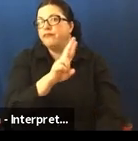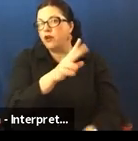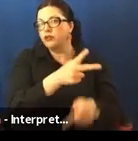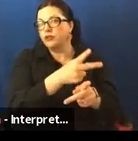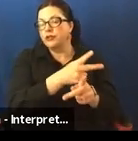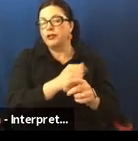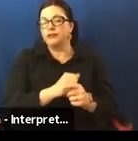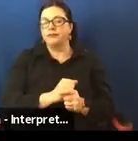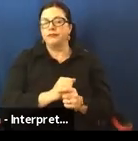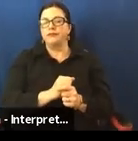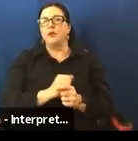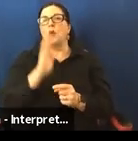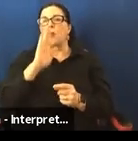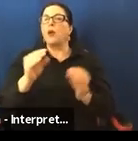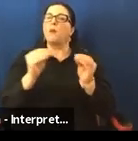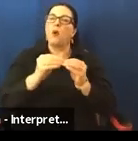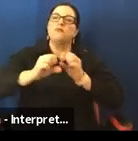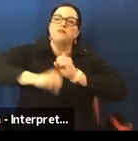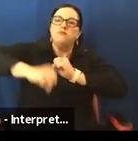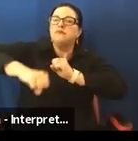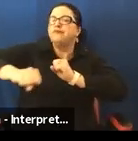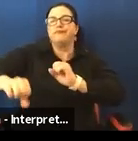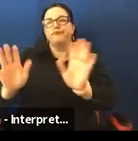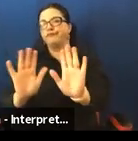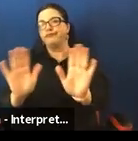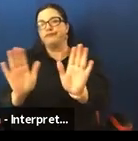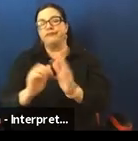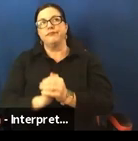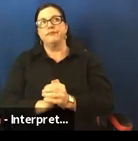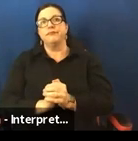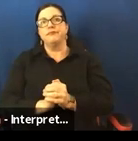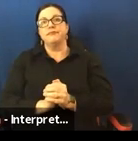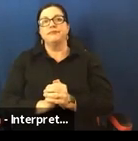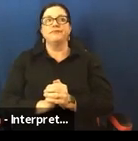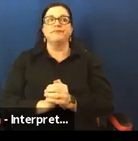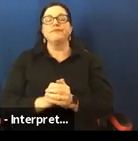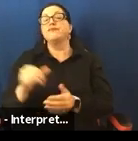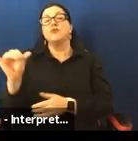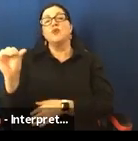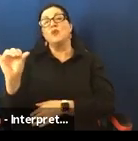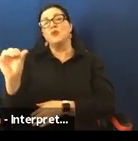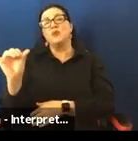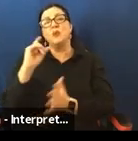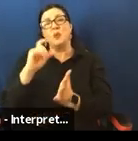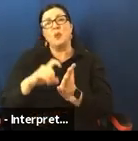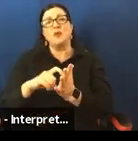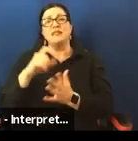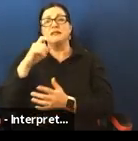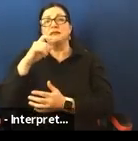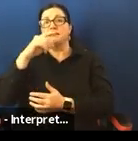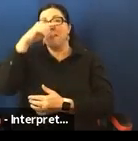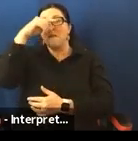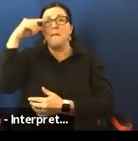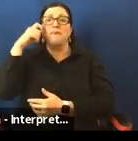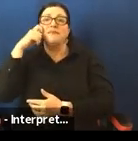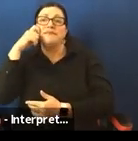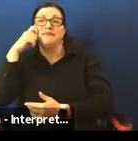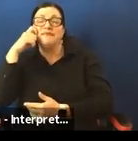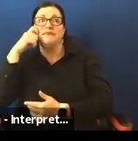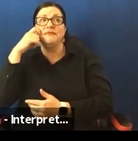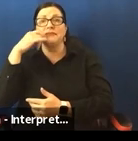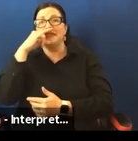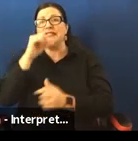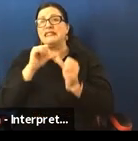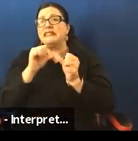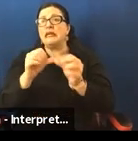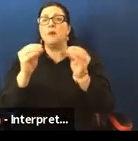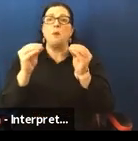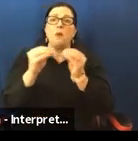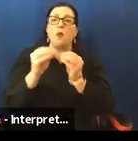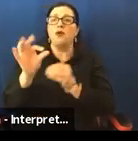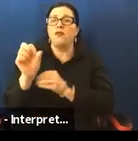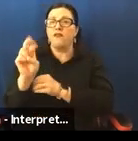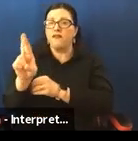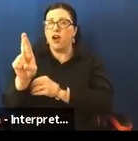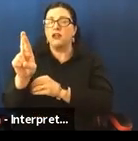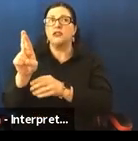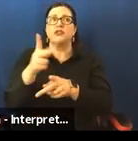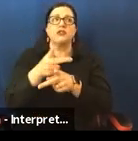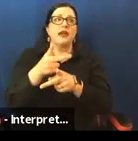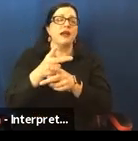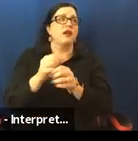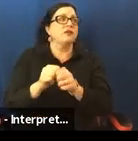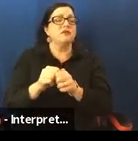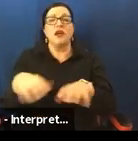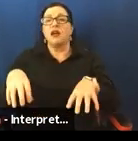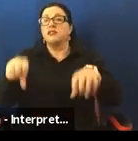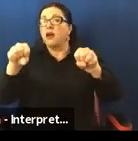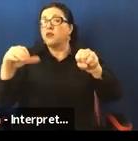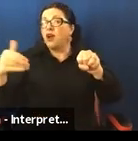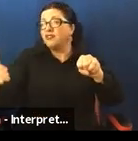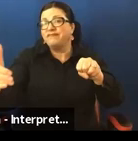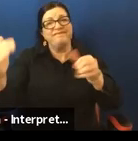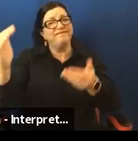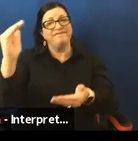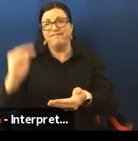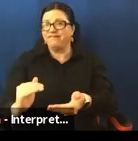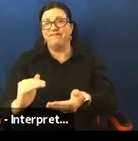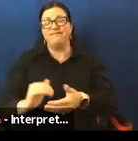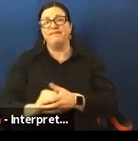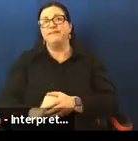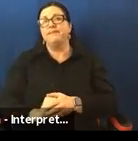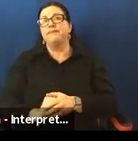Jason Williams: But unfortunately, the statistics also show that our young African American black kids stay in foster care, longer than any other kids, they have lower adoption rates. So I will talk a little bit about the cultural, ethnic differences, but not a whole lot